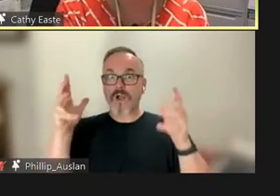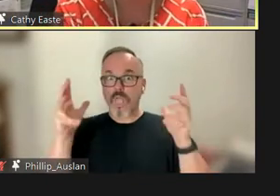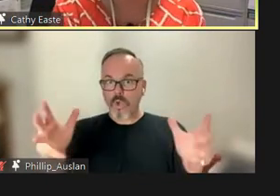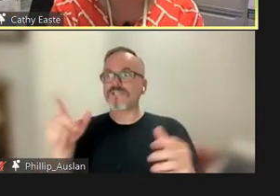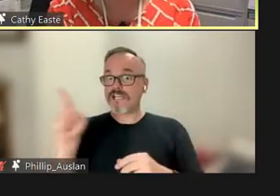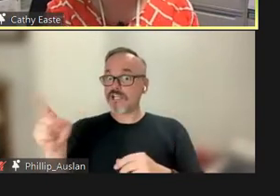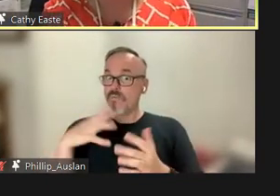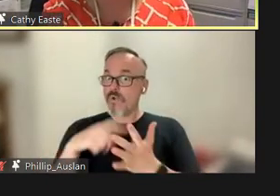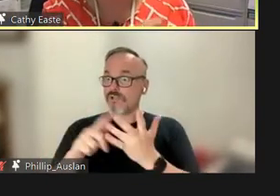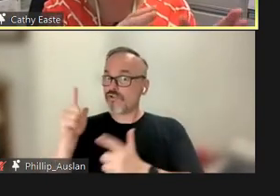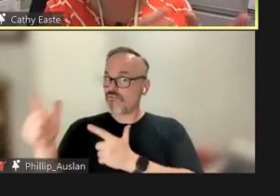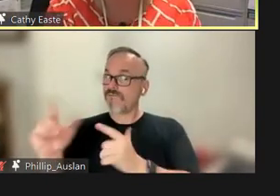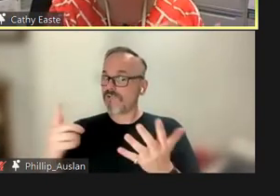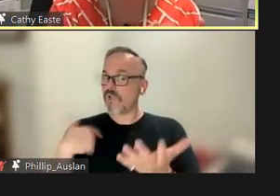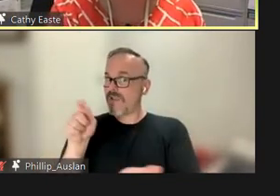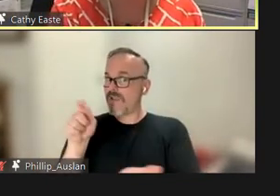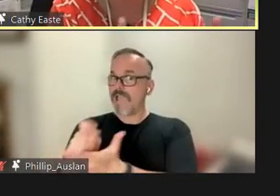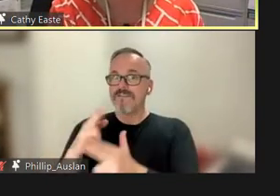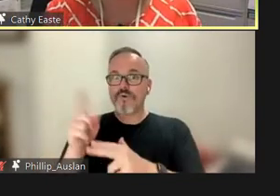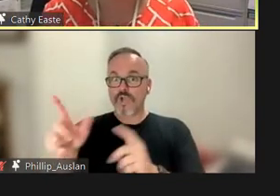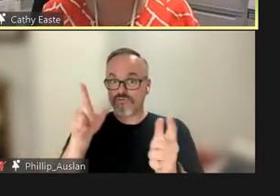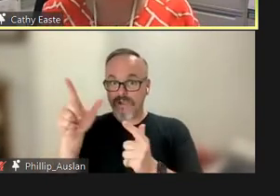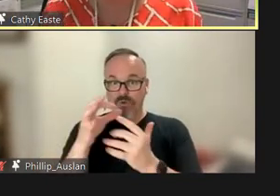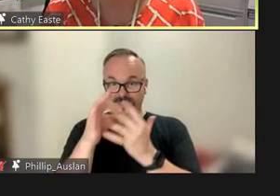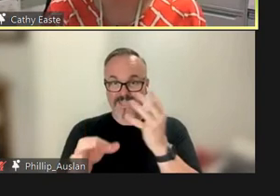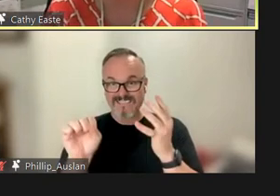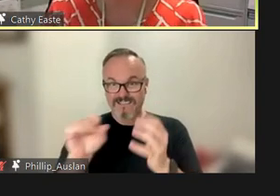so we covered her travel and all of that sort of thing, but we didn't have to pay her wage.